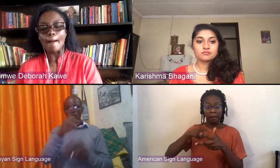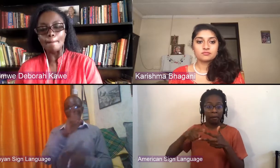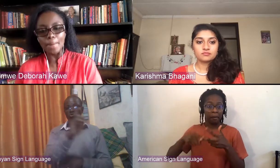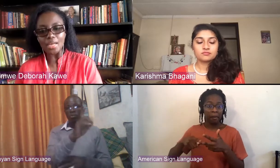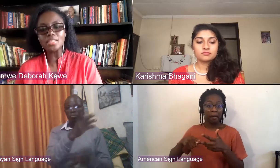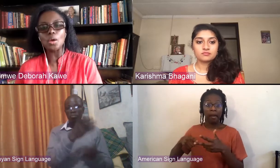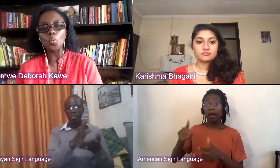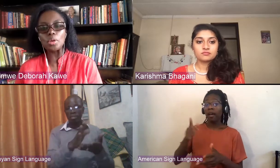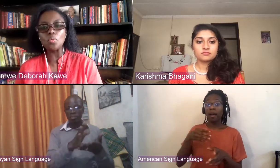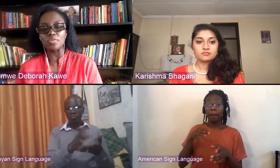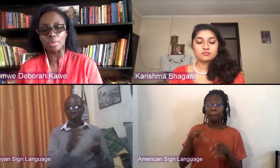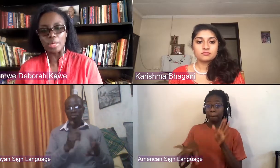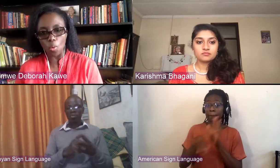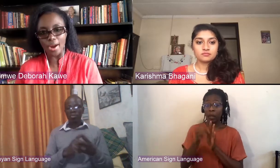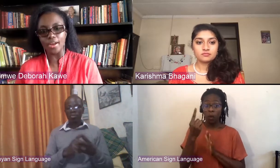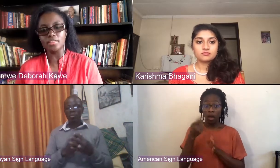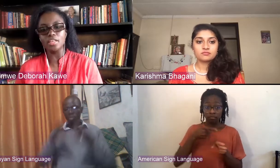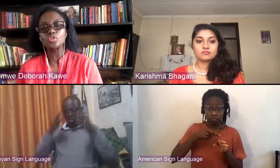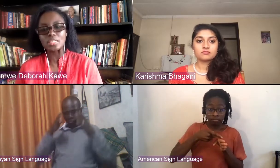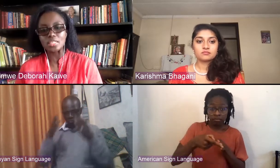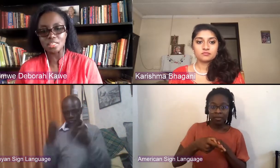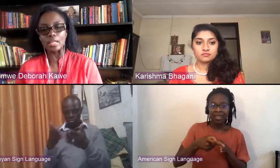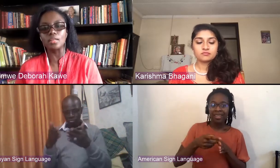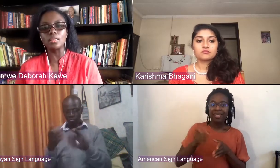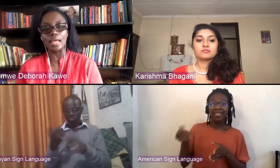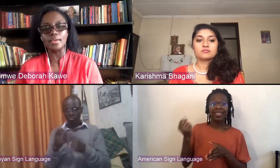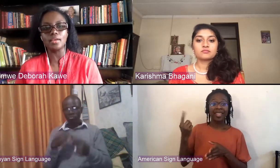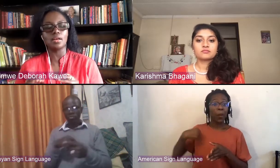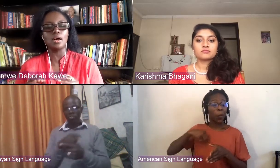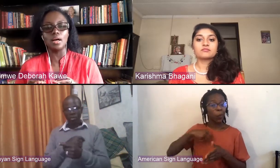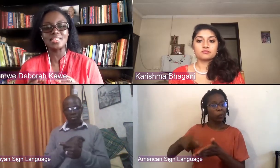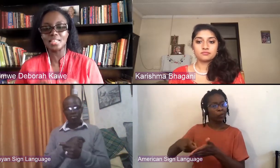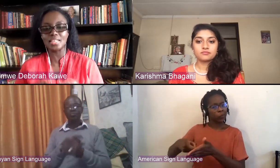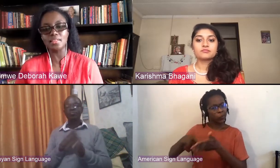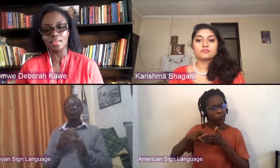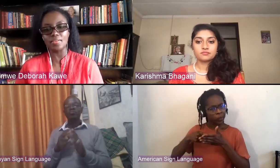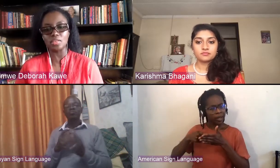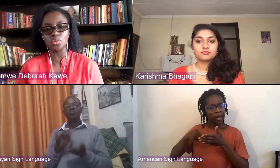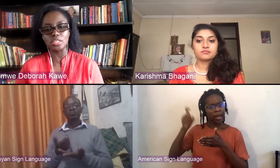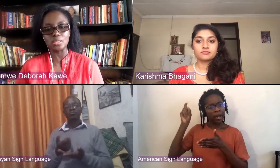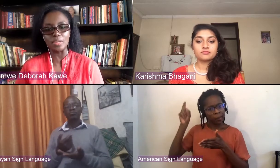but we were required to still like study the other two disciplines.